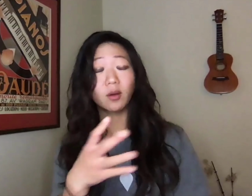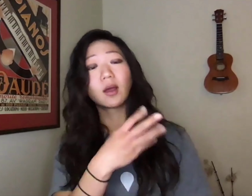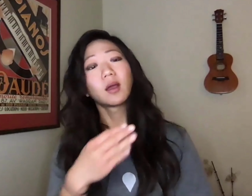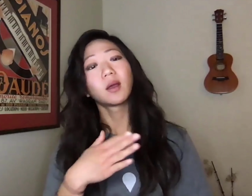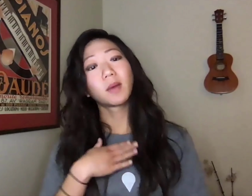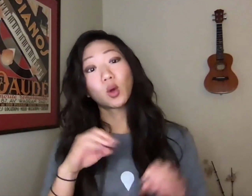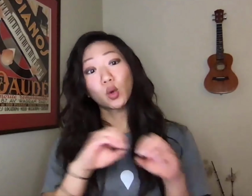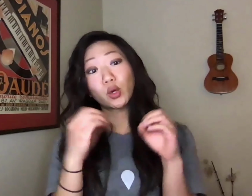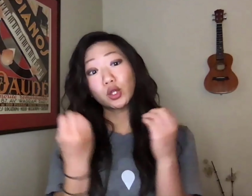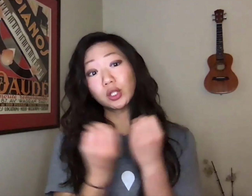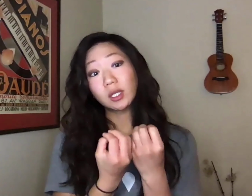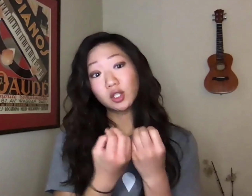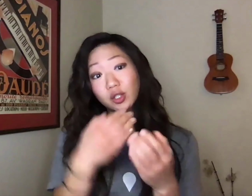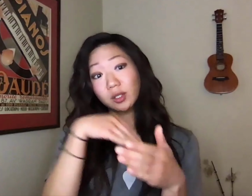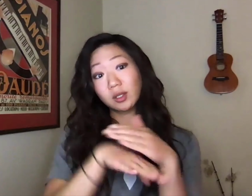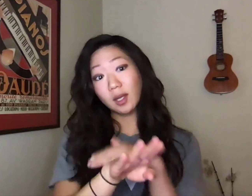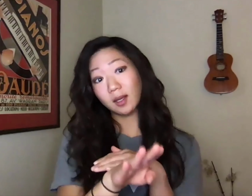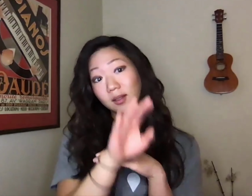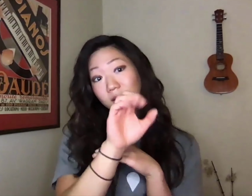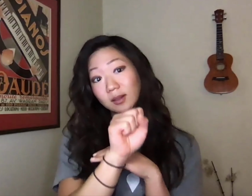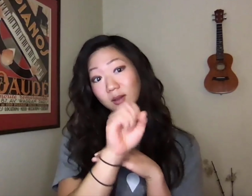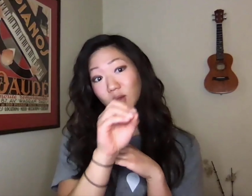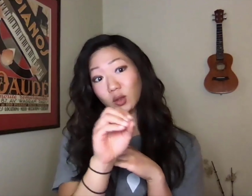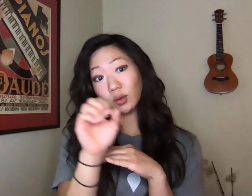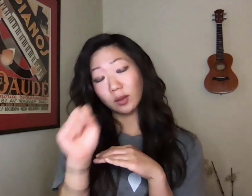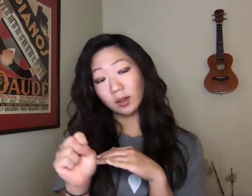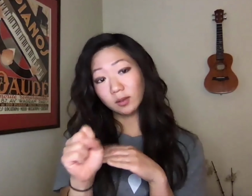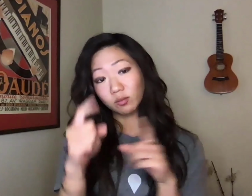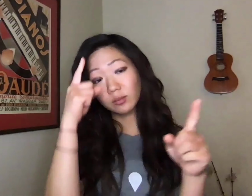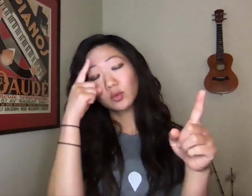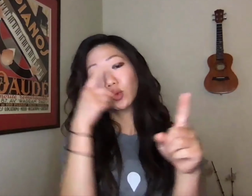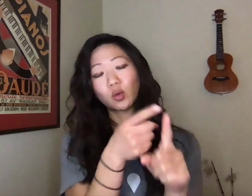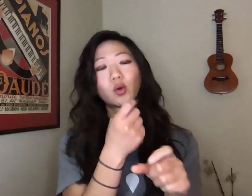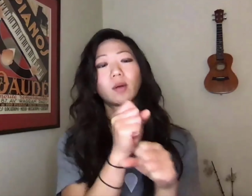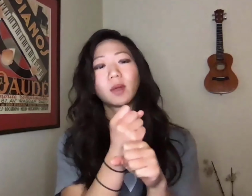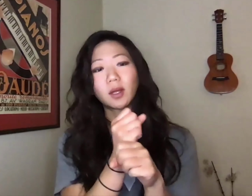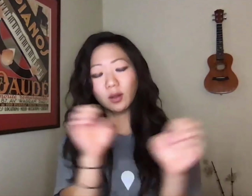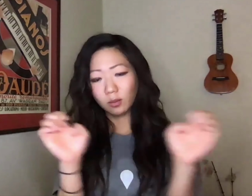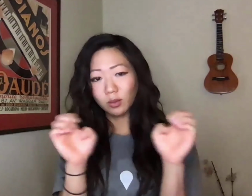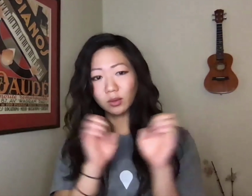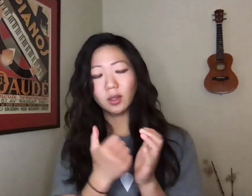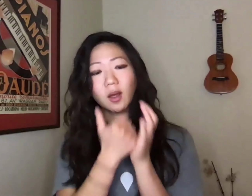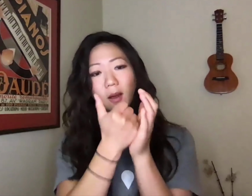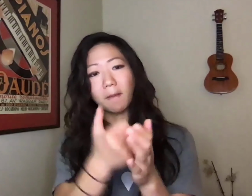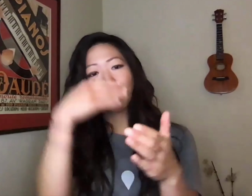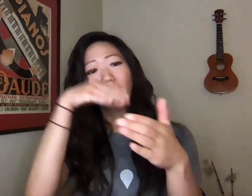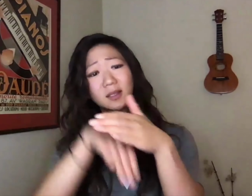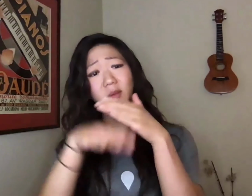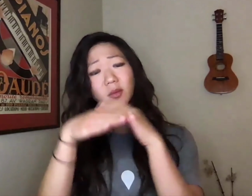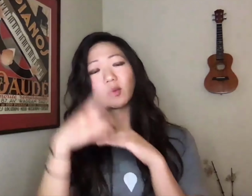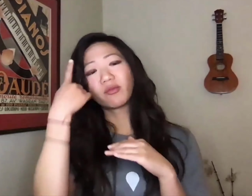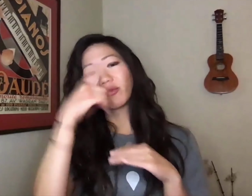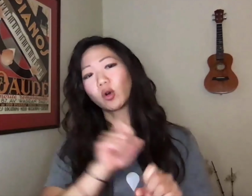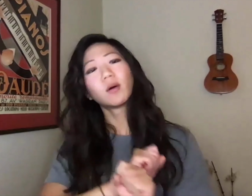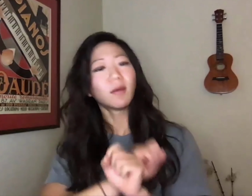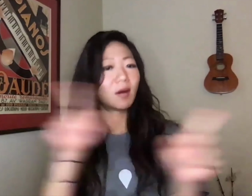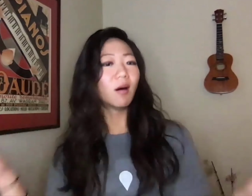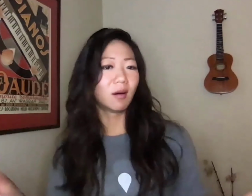and my organization is AccesSOS. Our aim as a company is to make emergency services accessible for all.